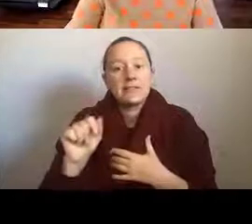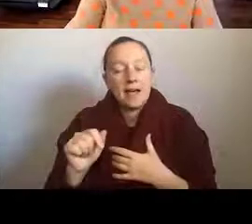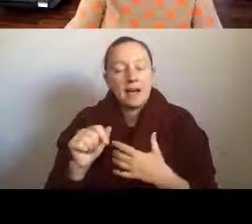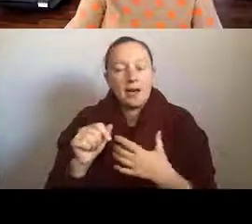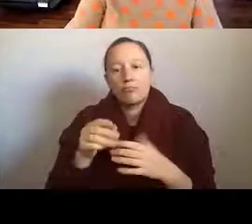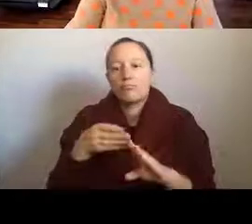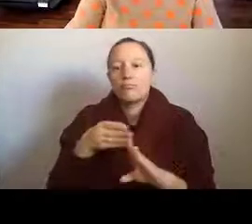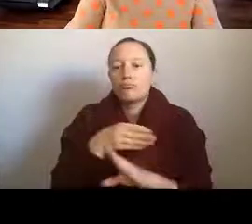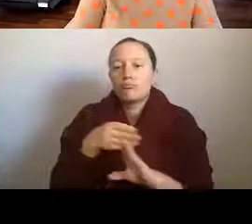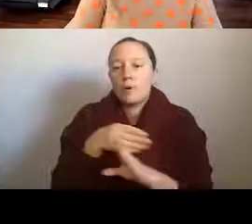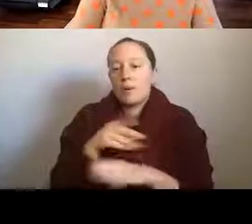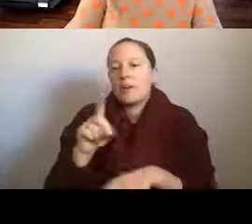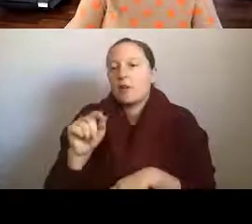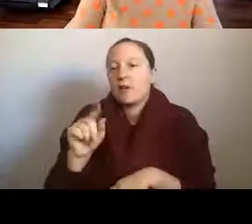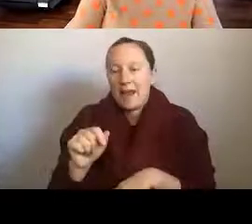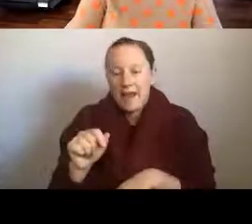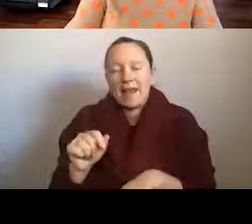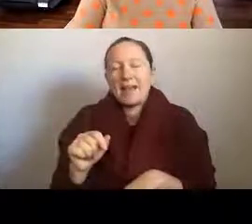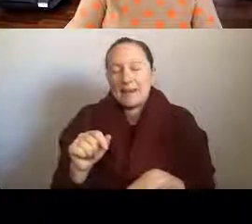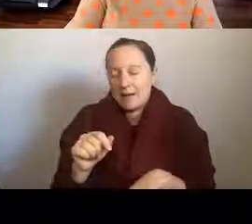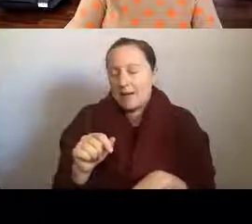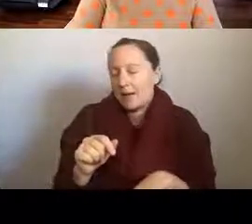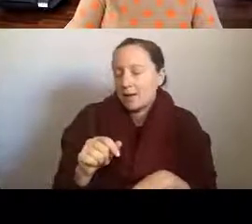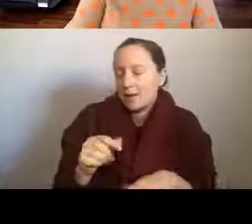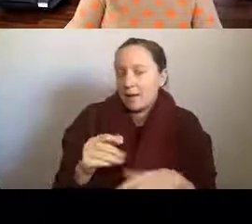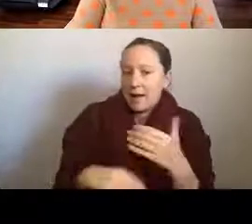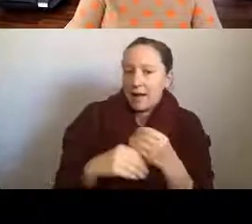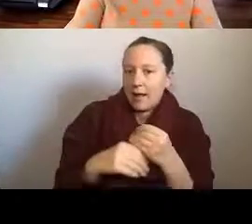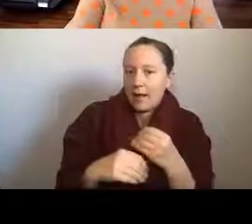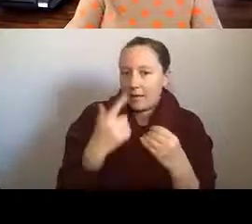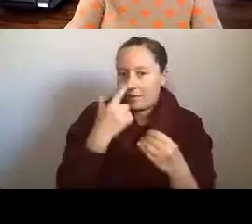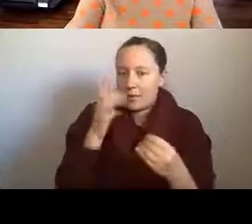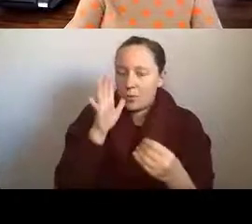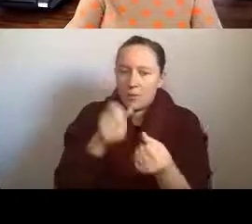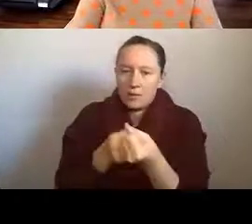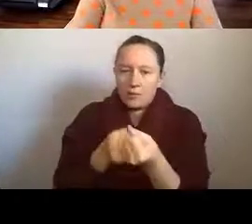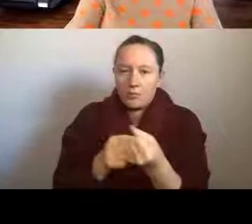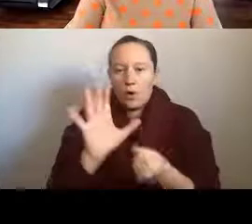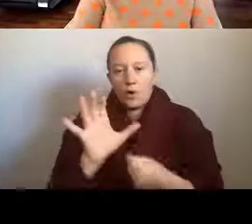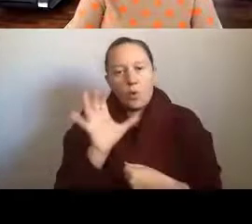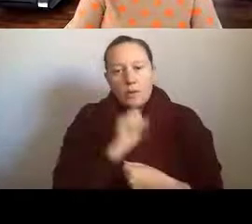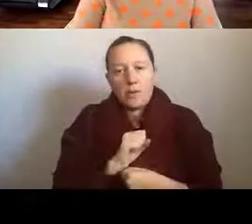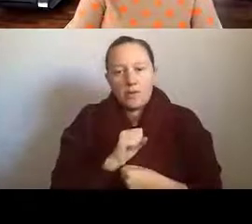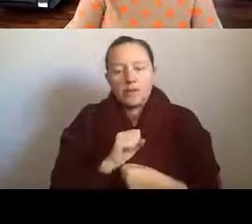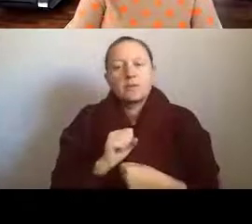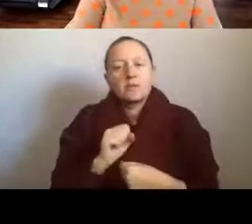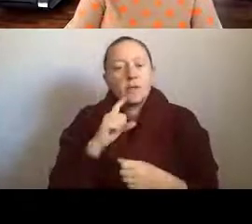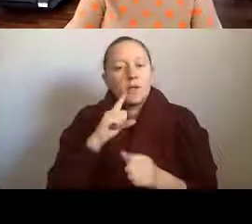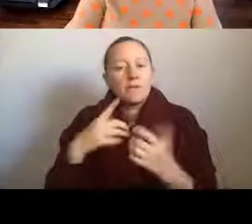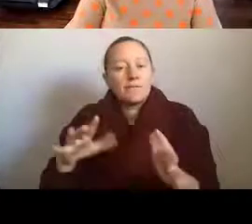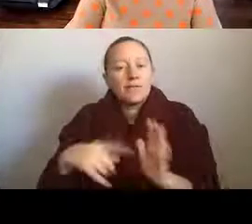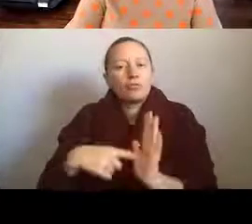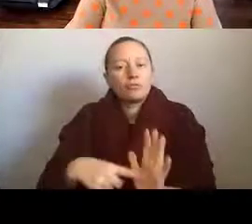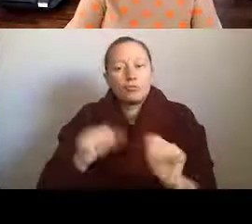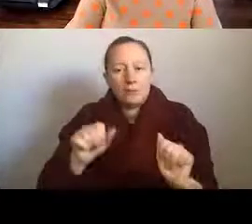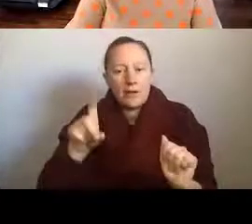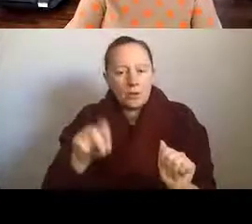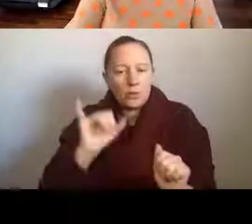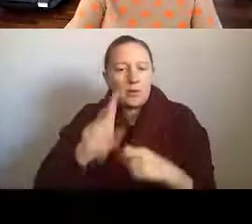It provides support to your hypothesis and it shows reviewers that you can actually do the work that you propose on the application.